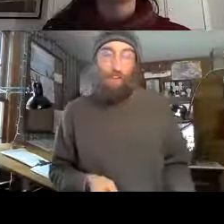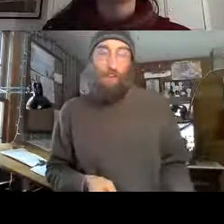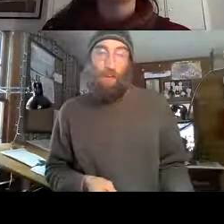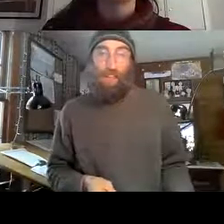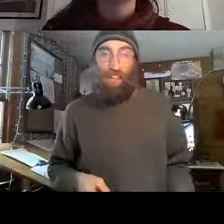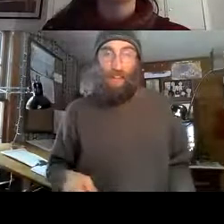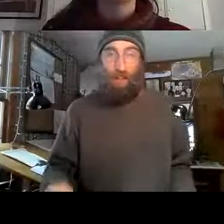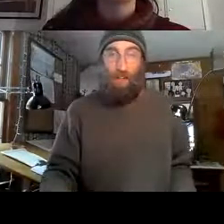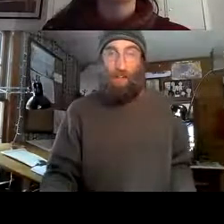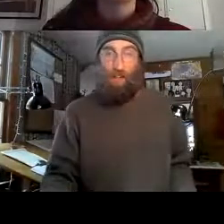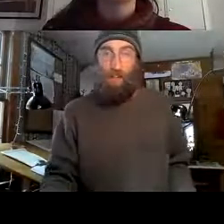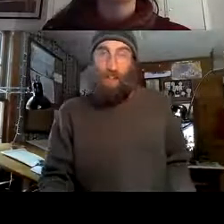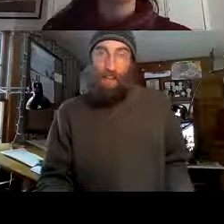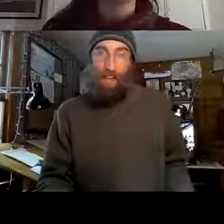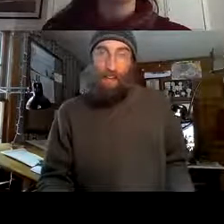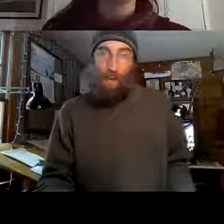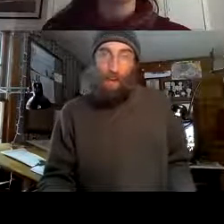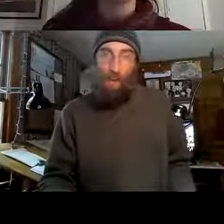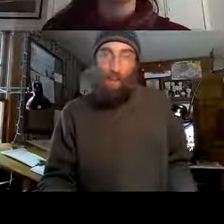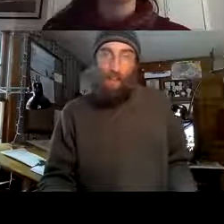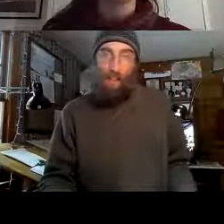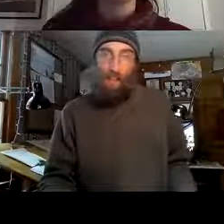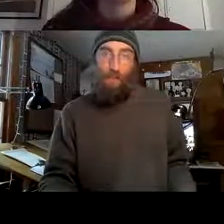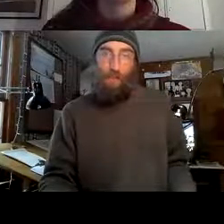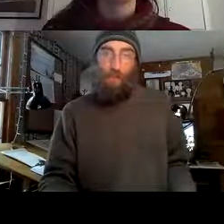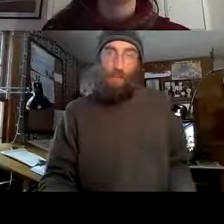the new book that that I want to show you. And um, I'm hoping that the new book will